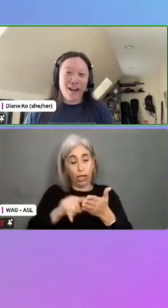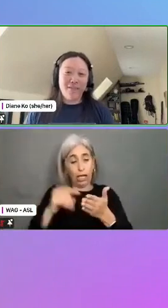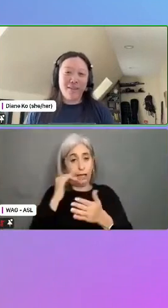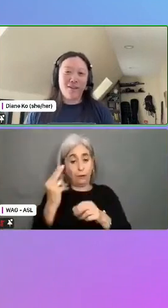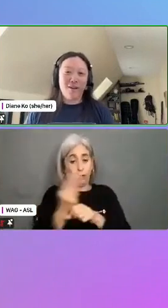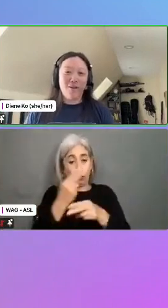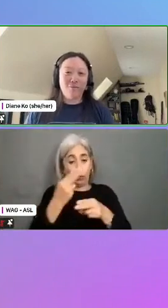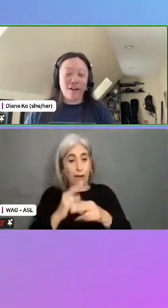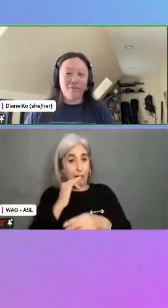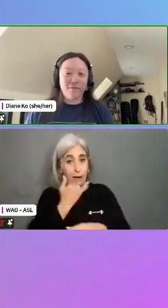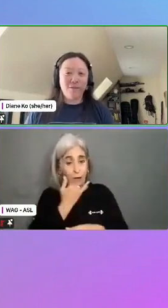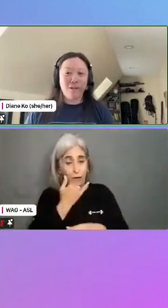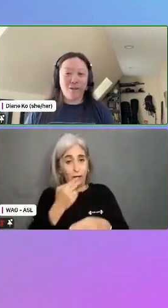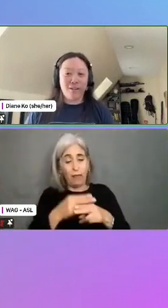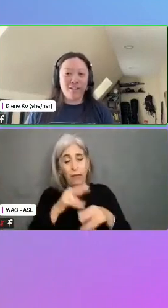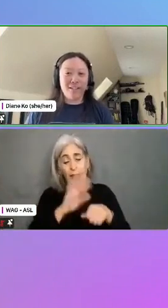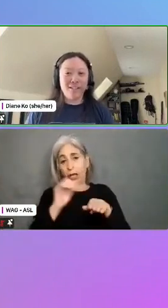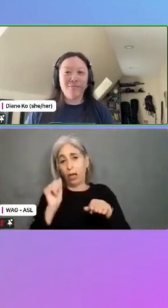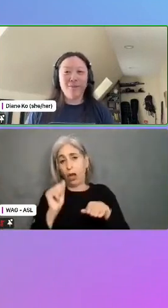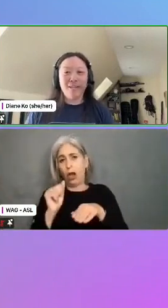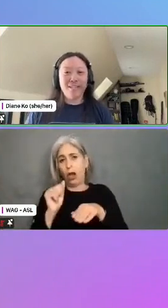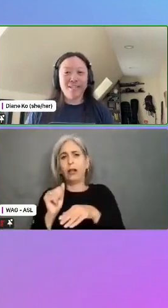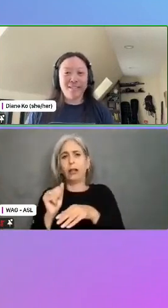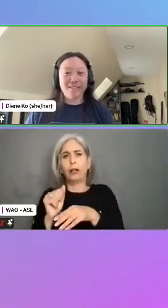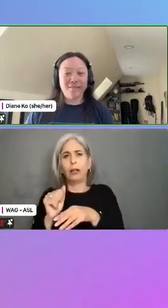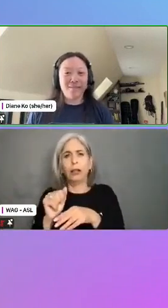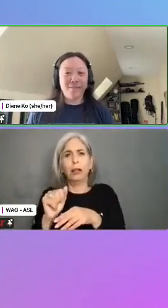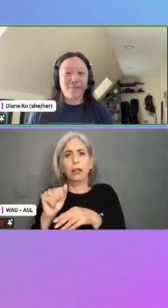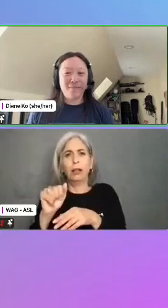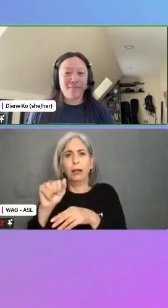Focus handling particularly difficult in React, which is